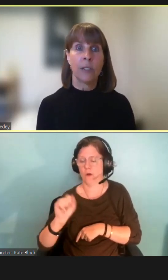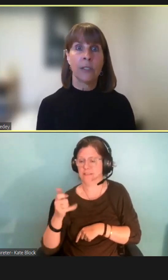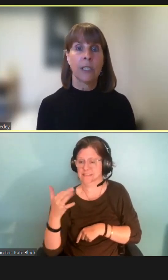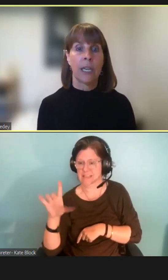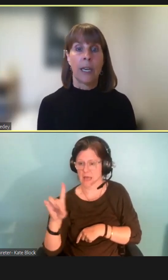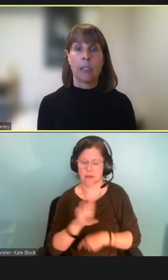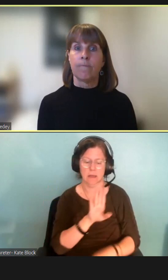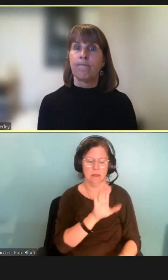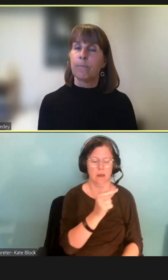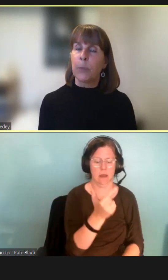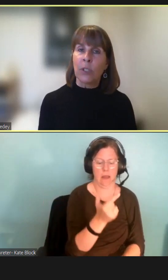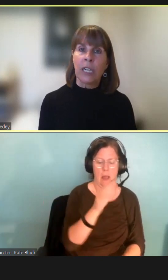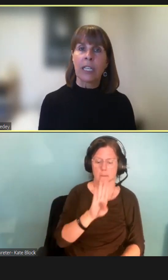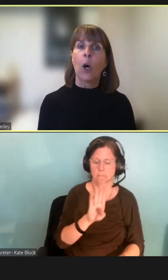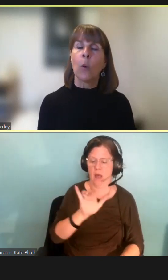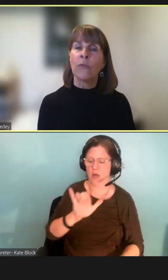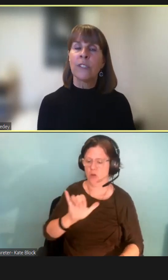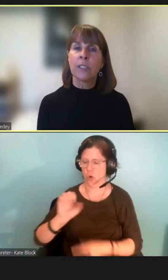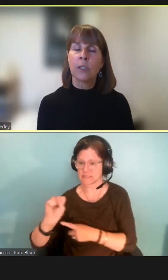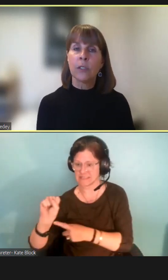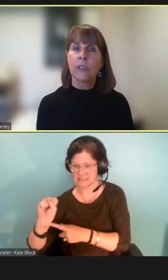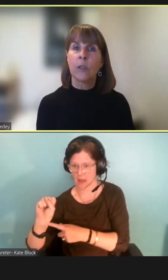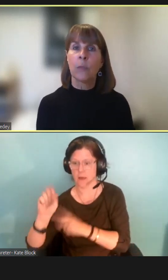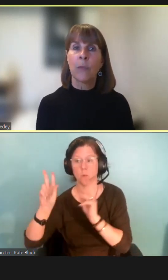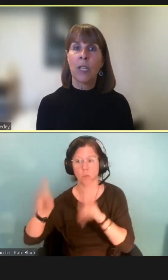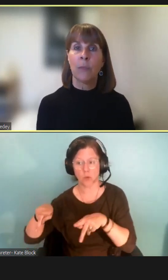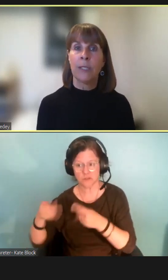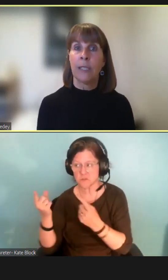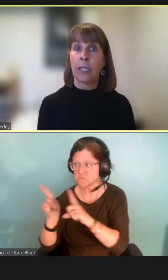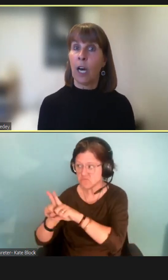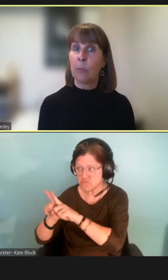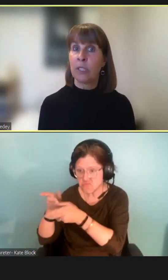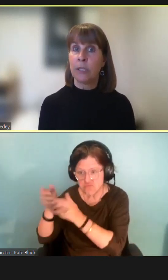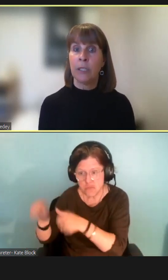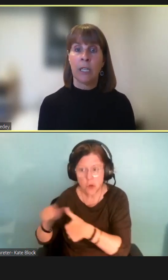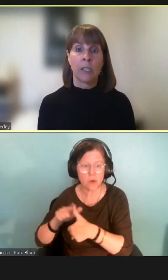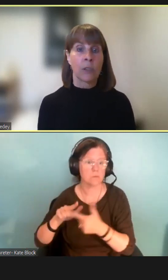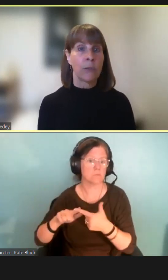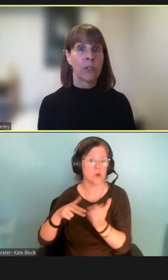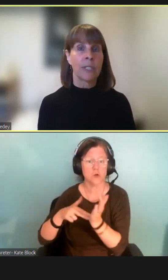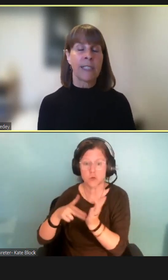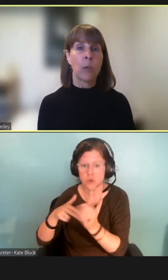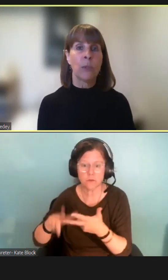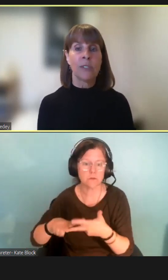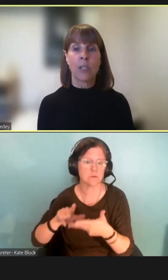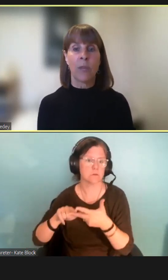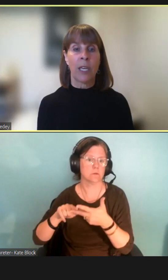evaluators periodic home visitors might be an option so for example some Eddie